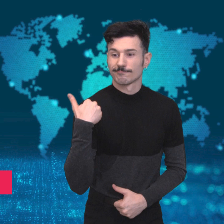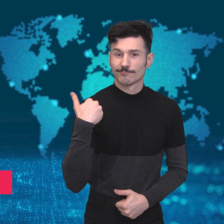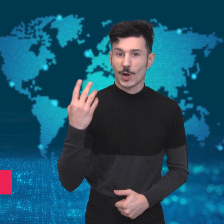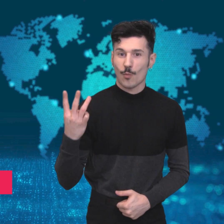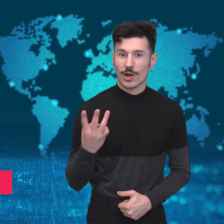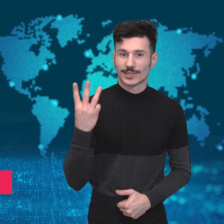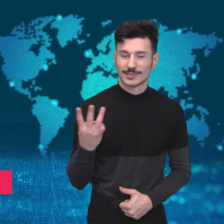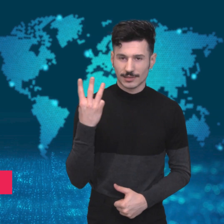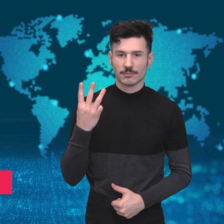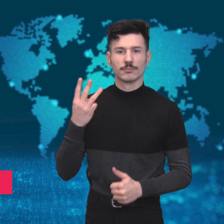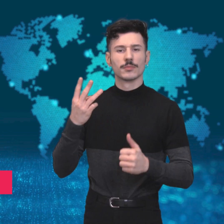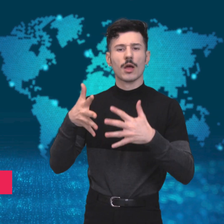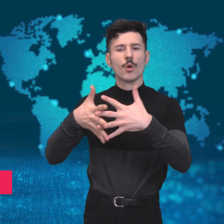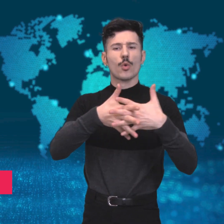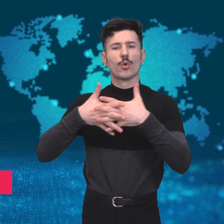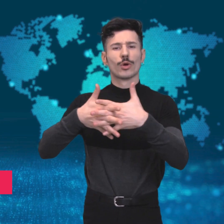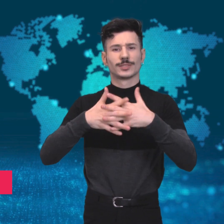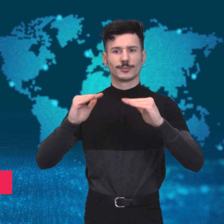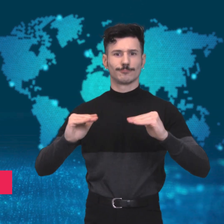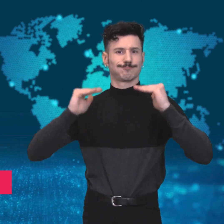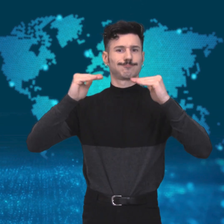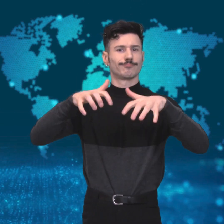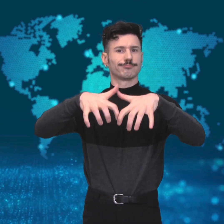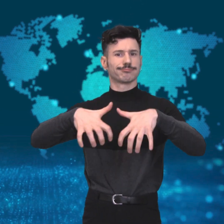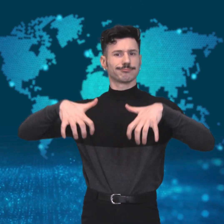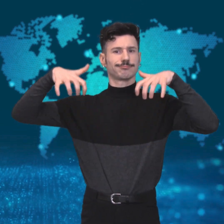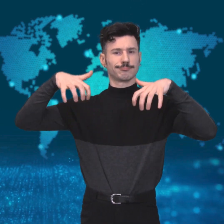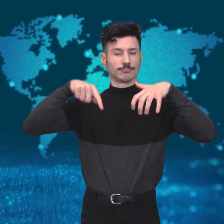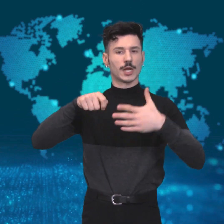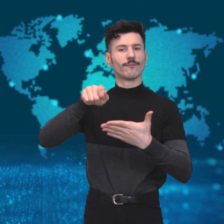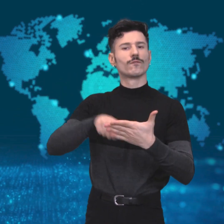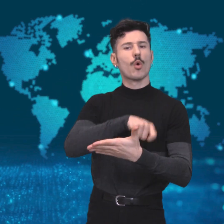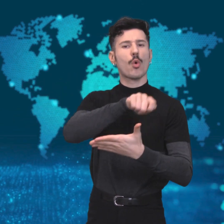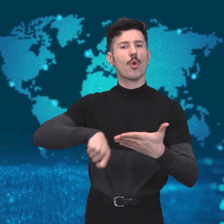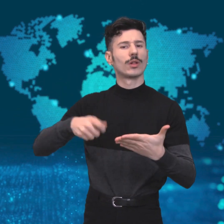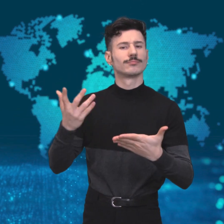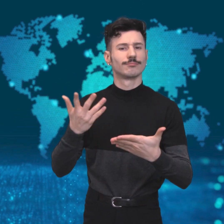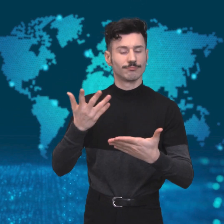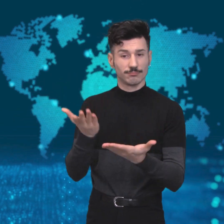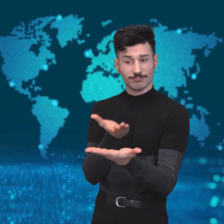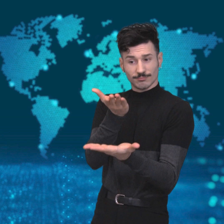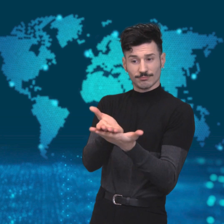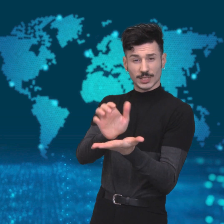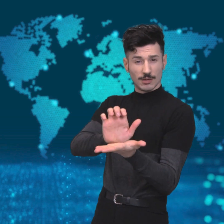[Alessio]: The US Senate last Wednesday voted to